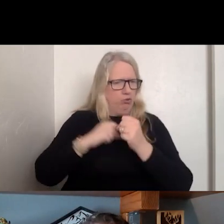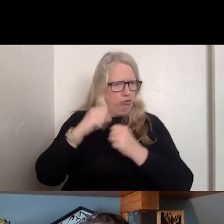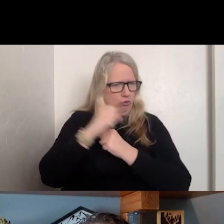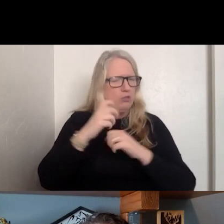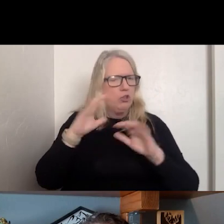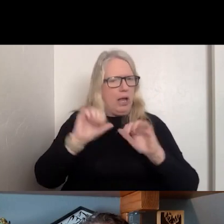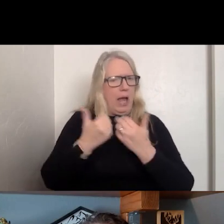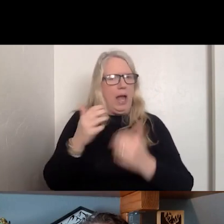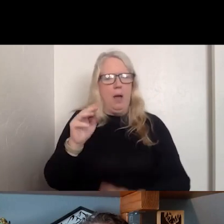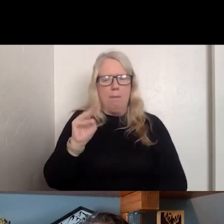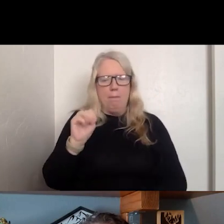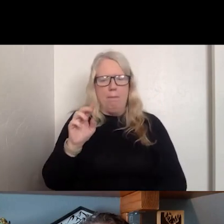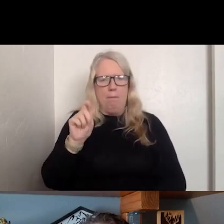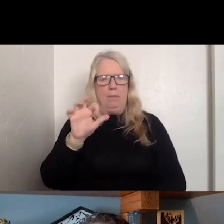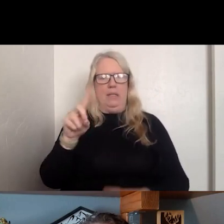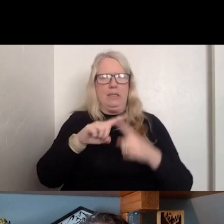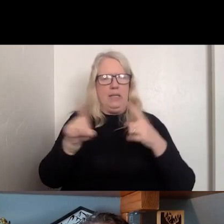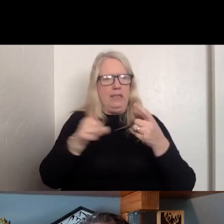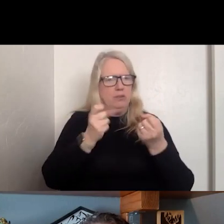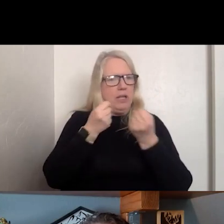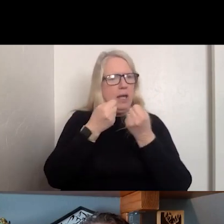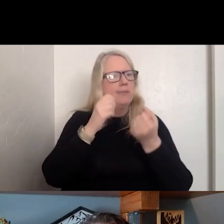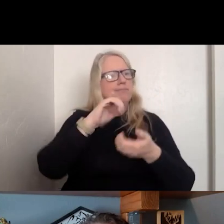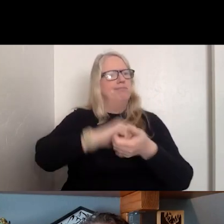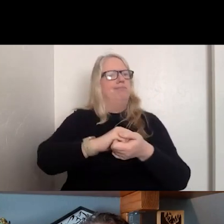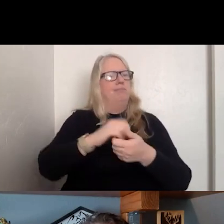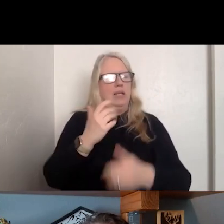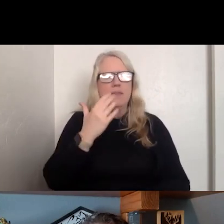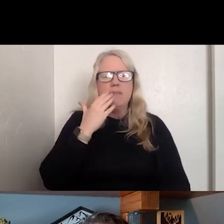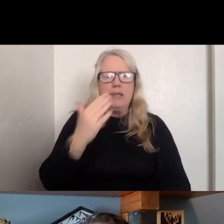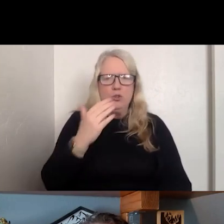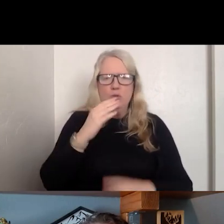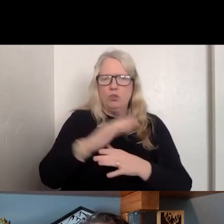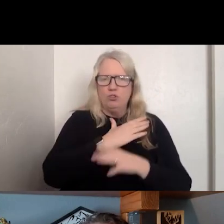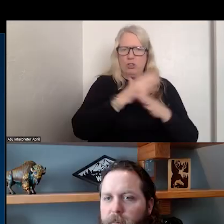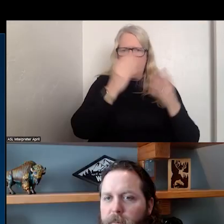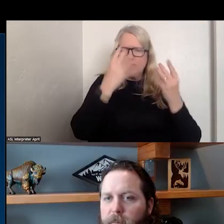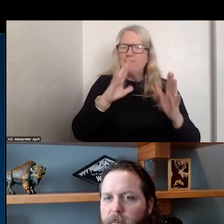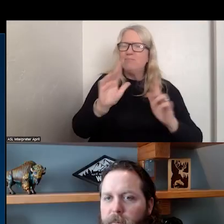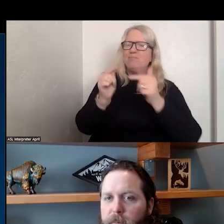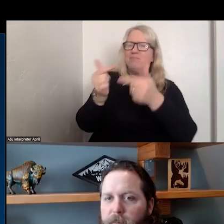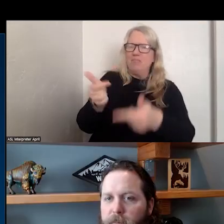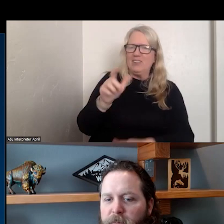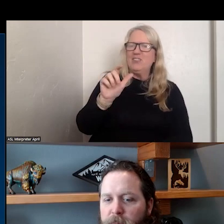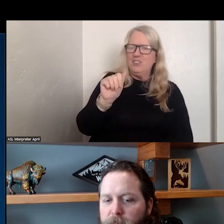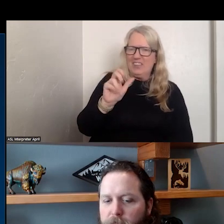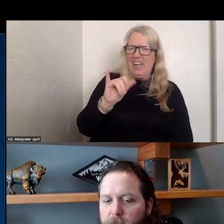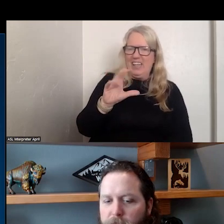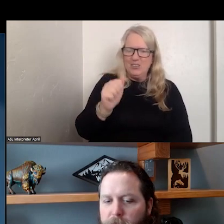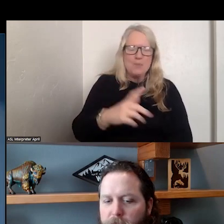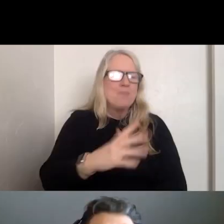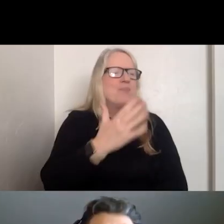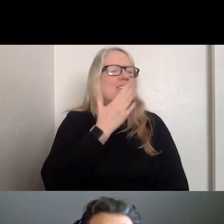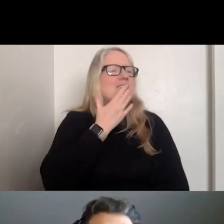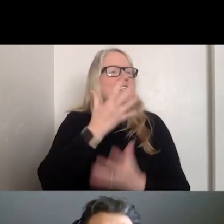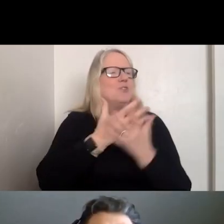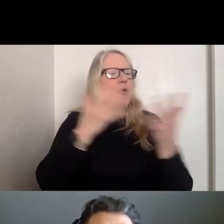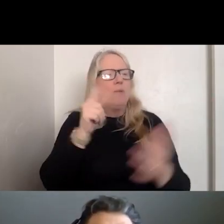THANK YOU. AYESHA, BACK TO YOU. >>: THANK YOU SO MUCH. I SEE